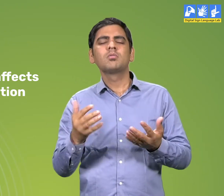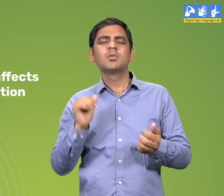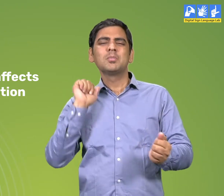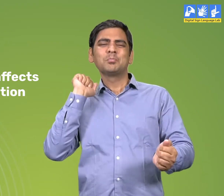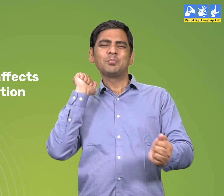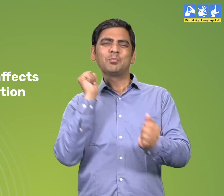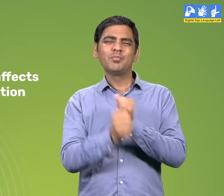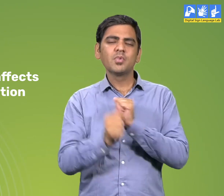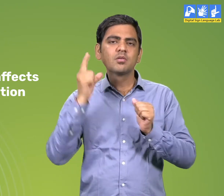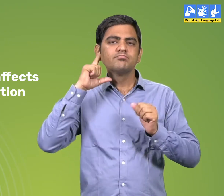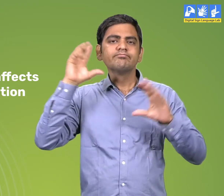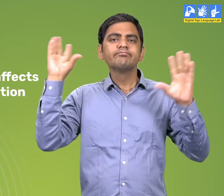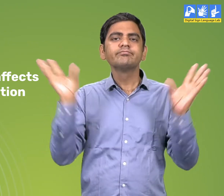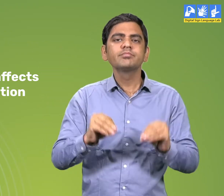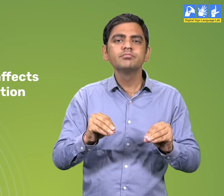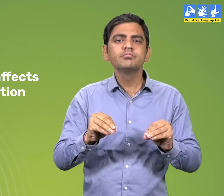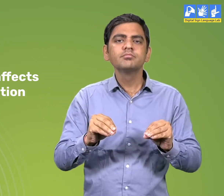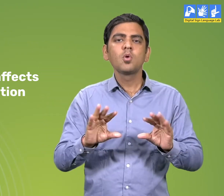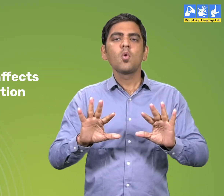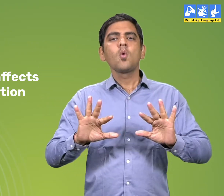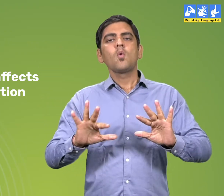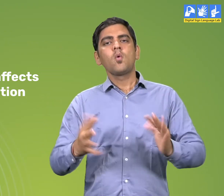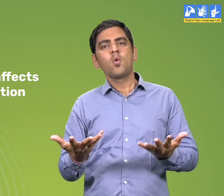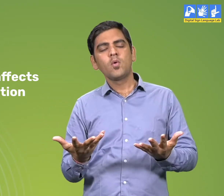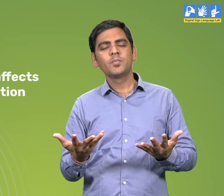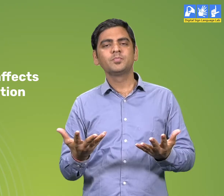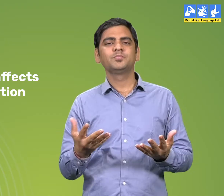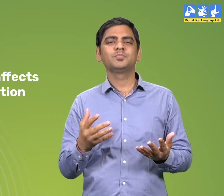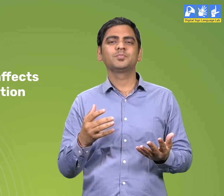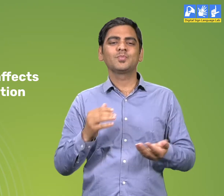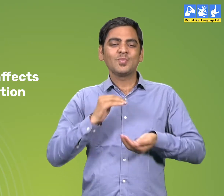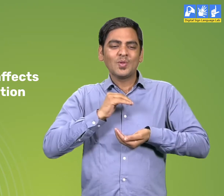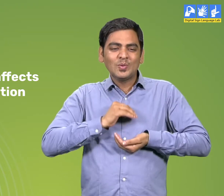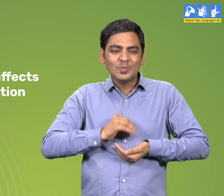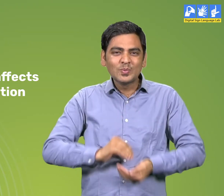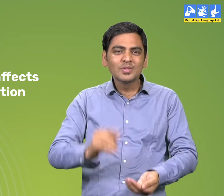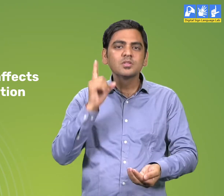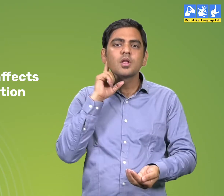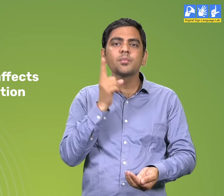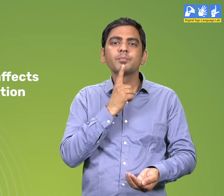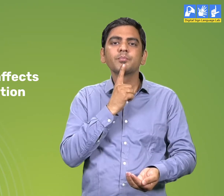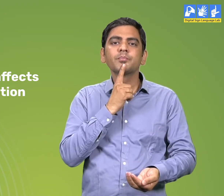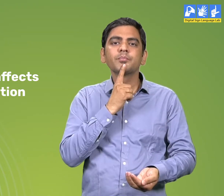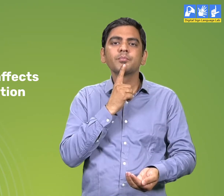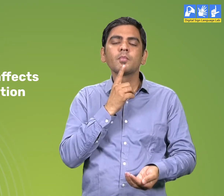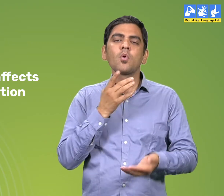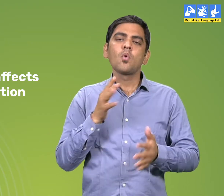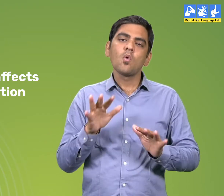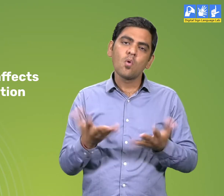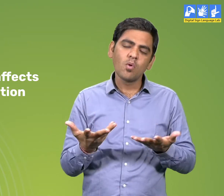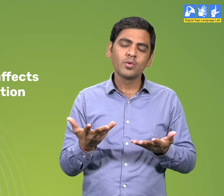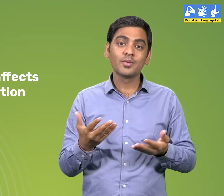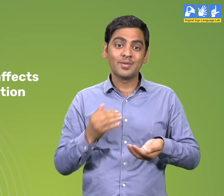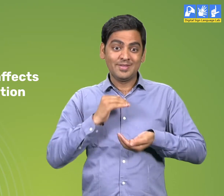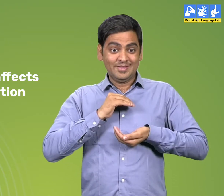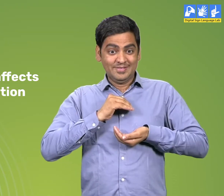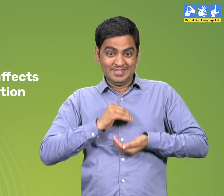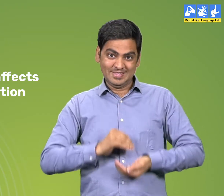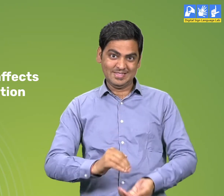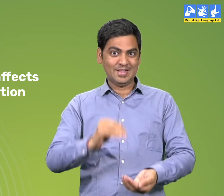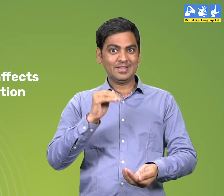but the reason for hearing loss can include accidents or injuries to head, being born deaf